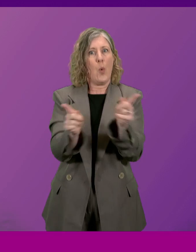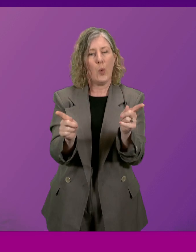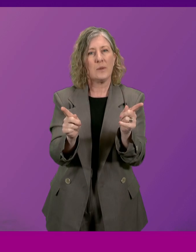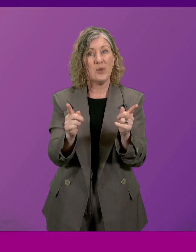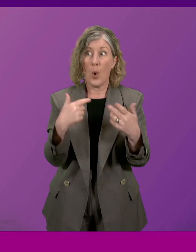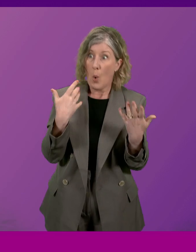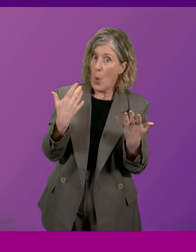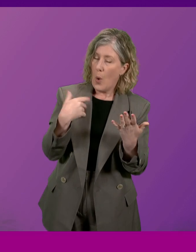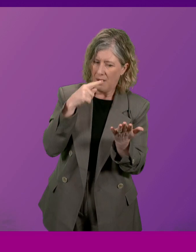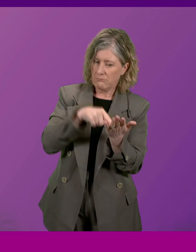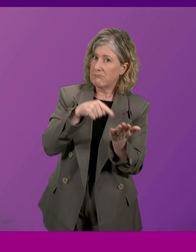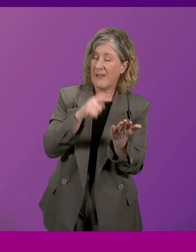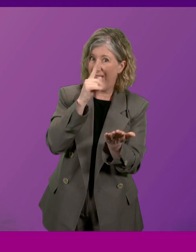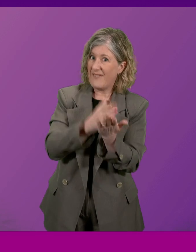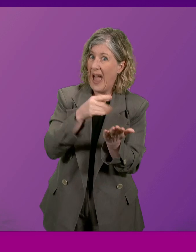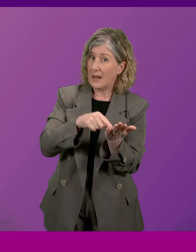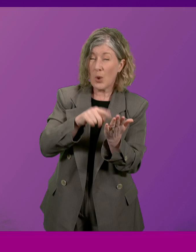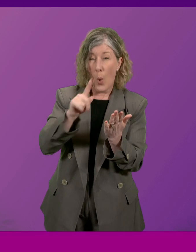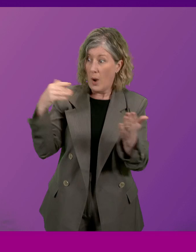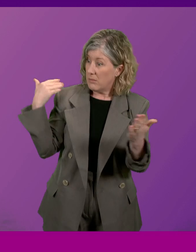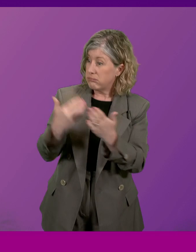against the prevailing tide of austerity, the Scottish Government has built more